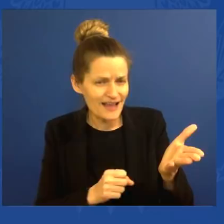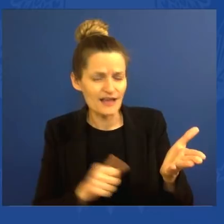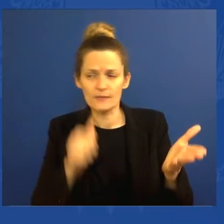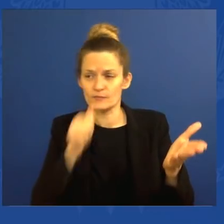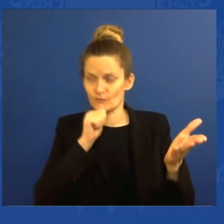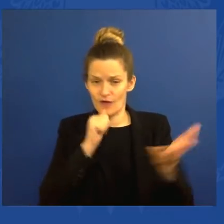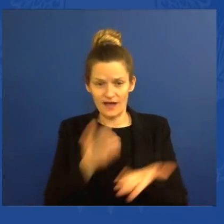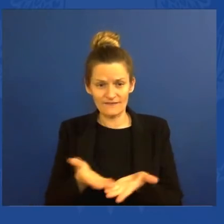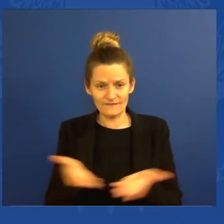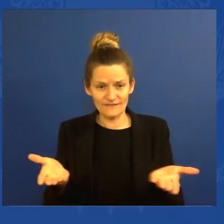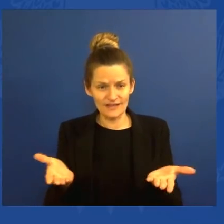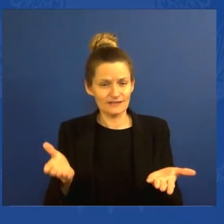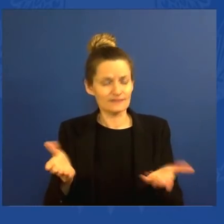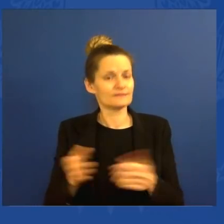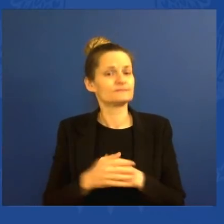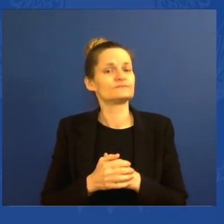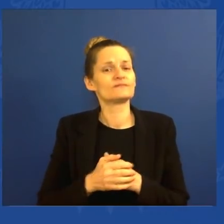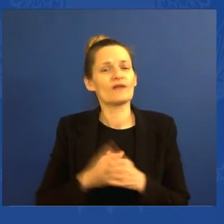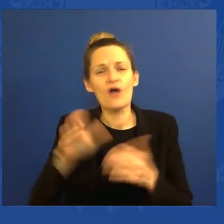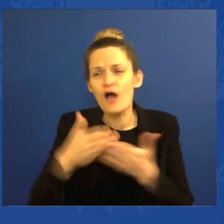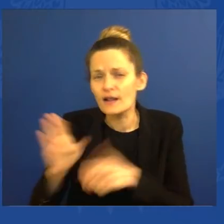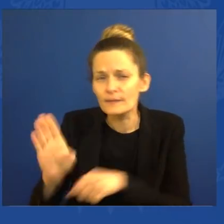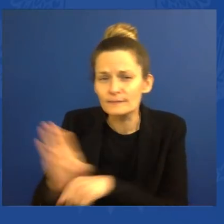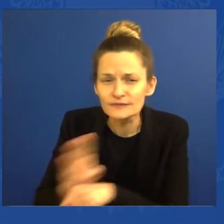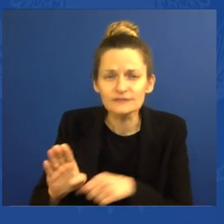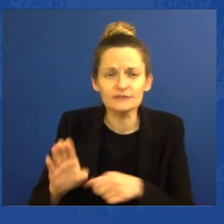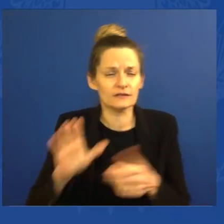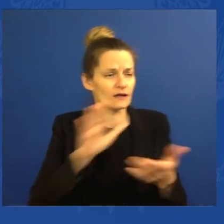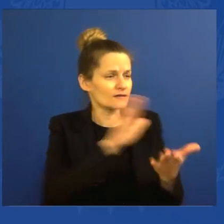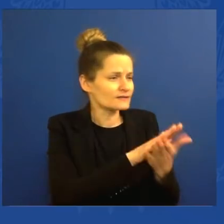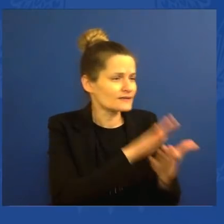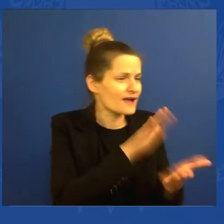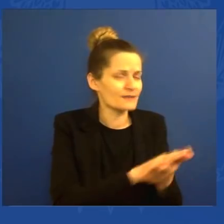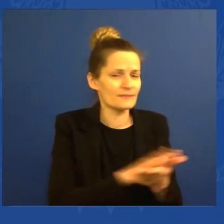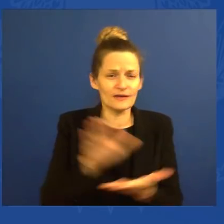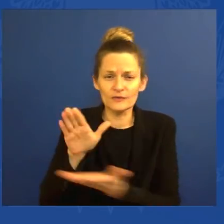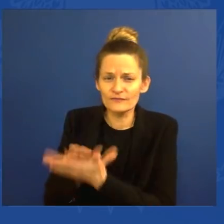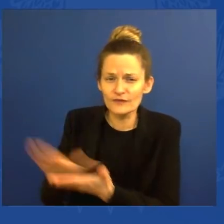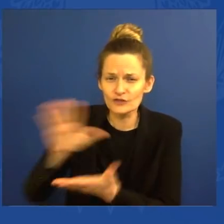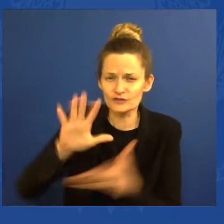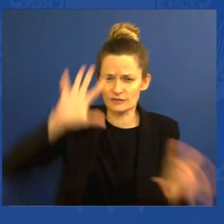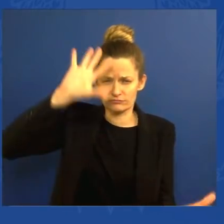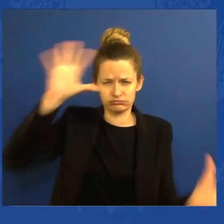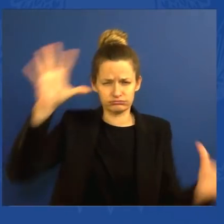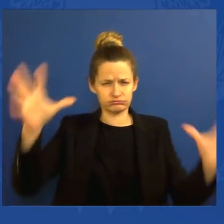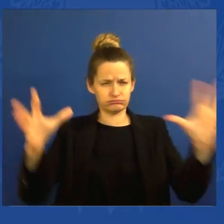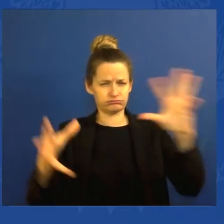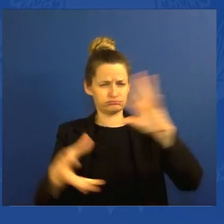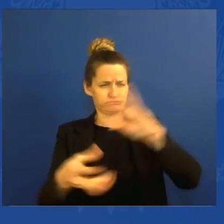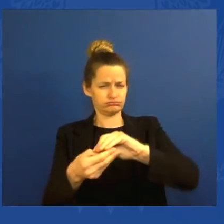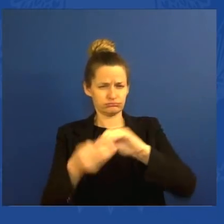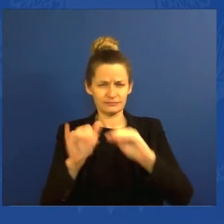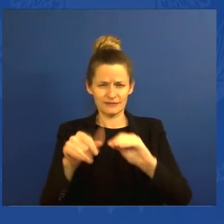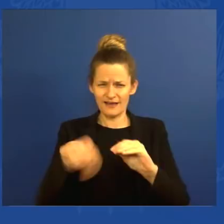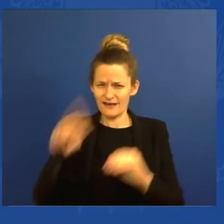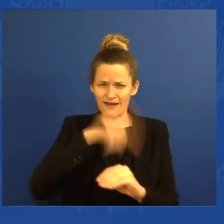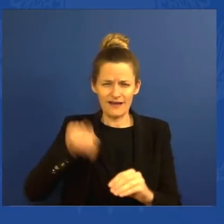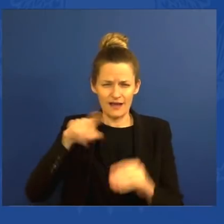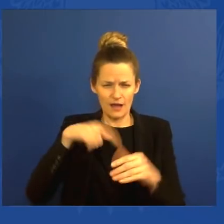so that we can get it to your desk and get on with business. The President: I'll do anything to help if you get me to be able to drive a lead car in the Indy.